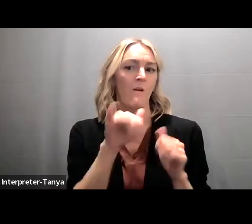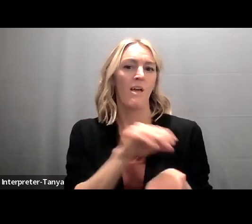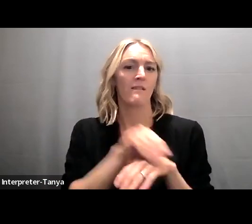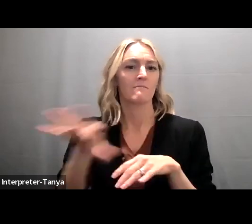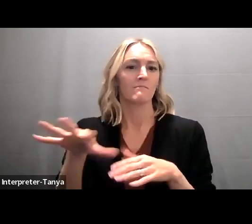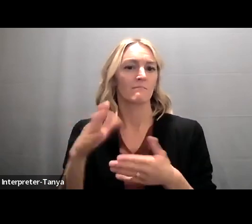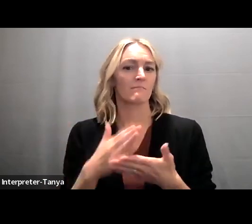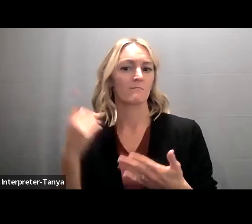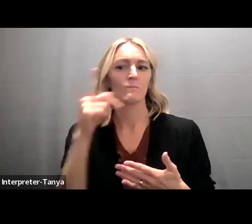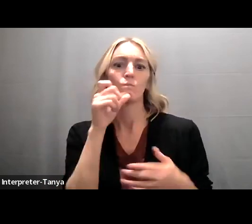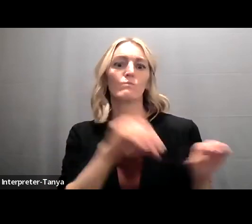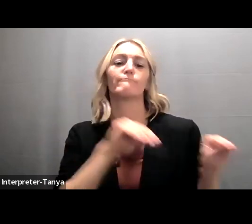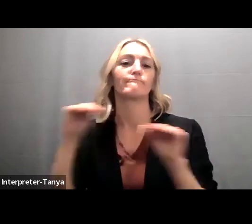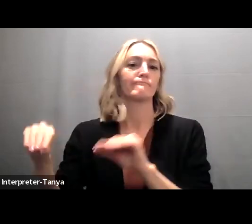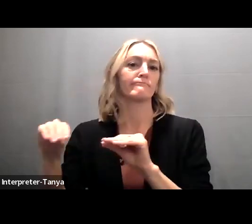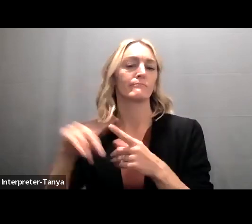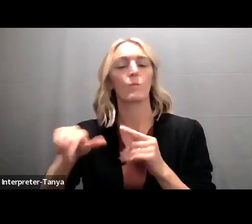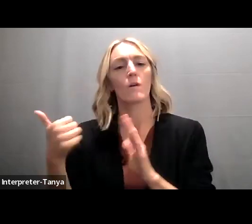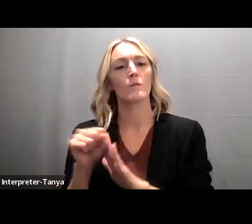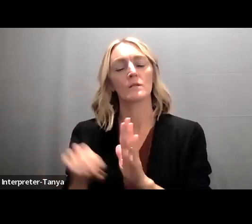to be relocated into another state?